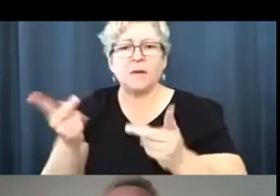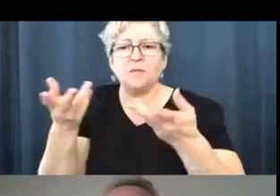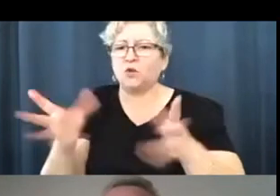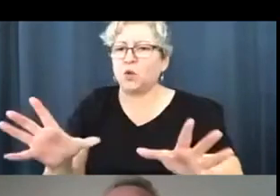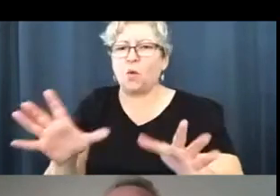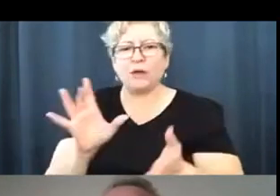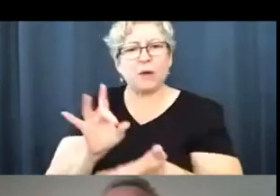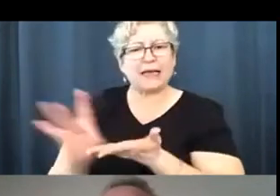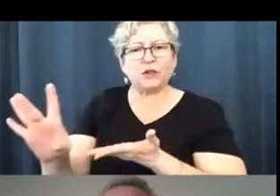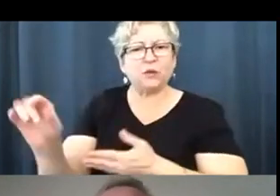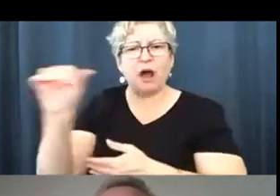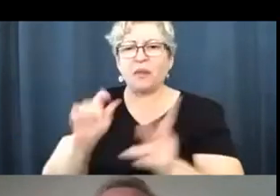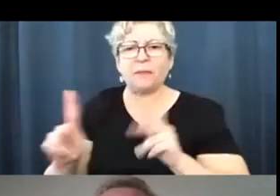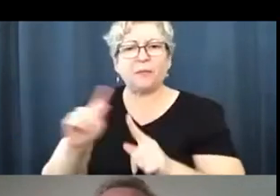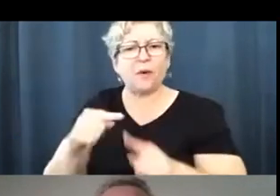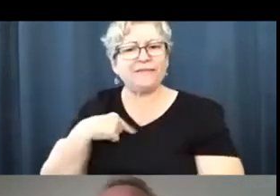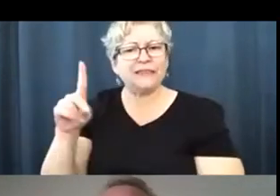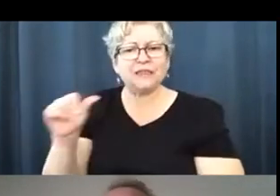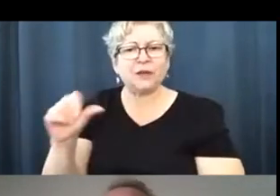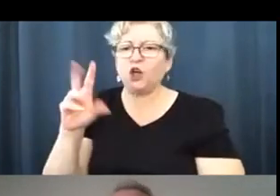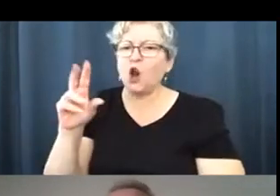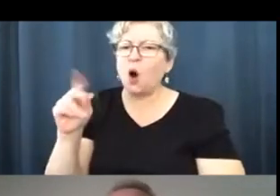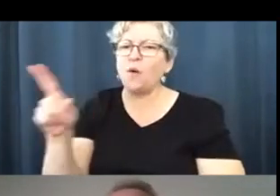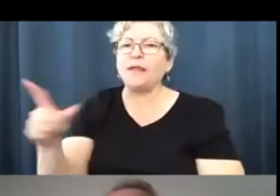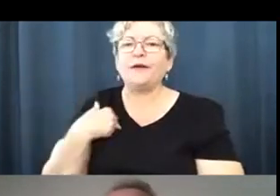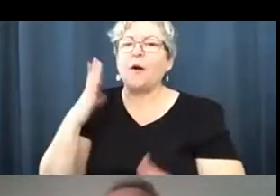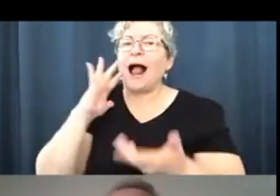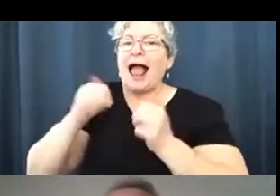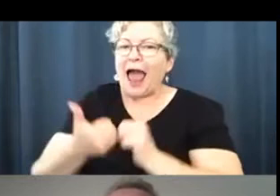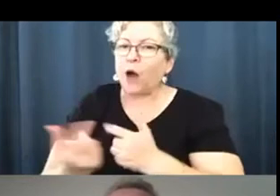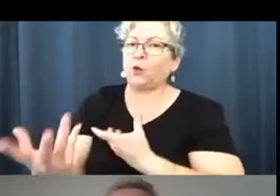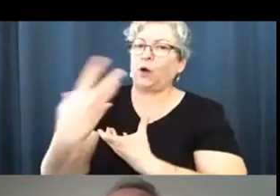people with disabilities, they really just don't know how to include us.